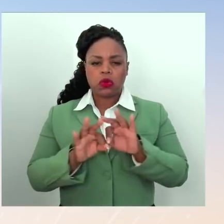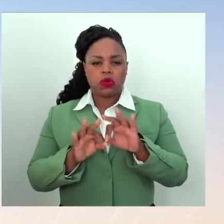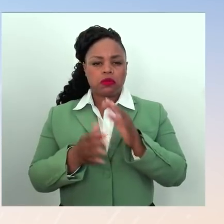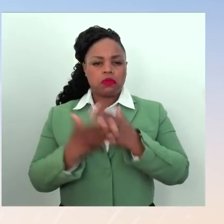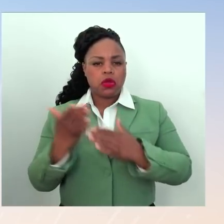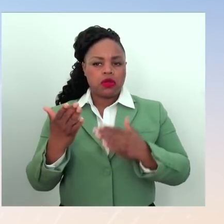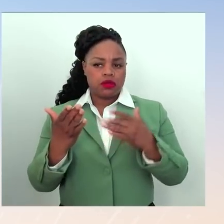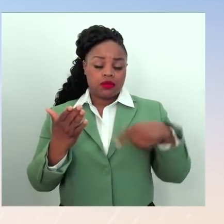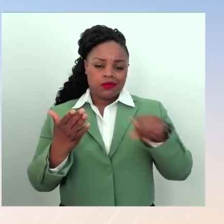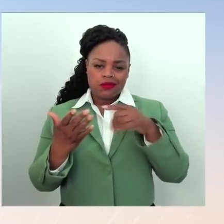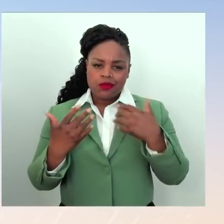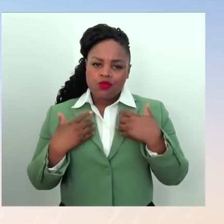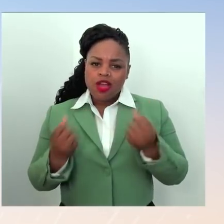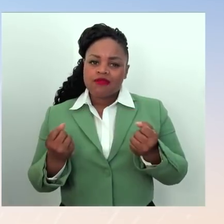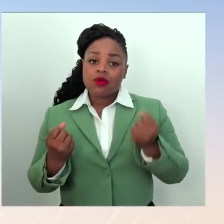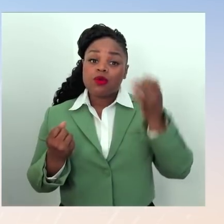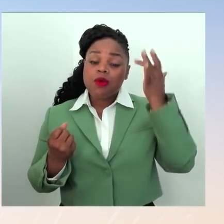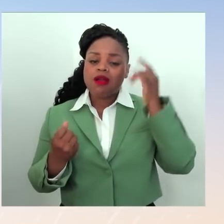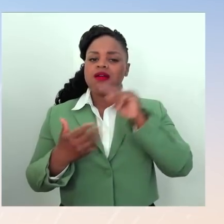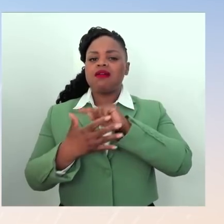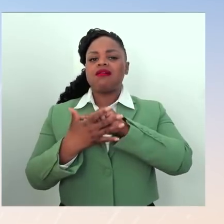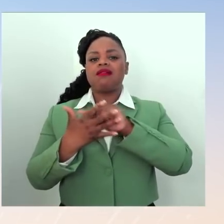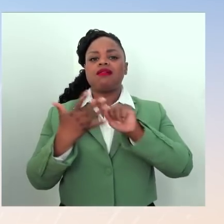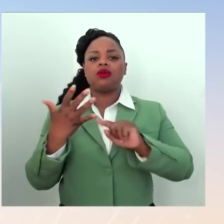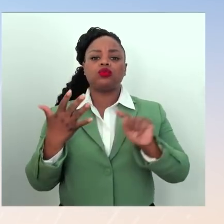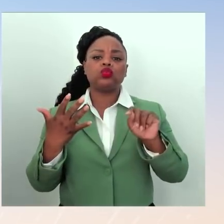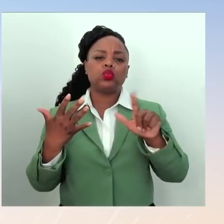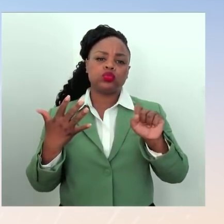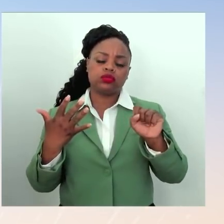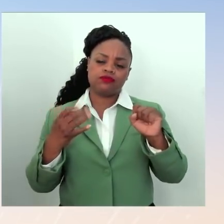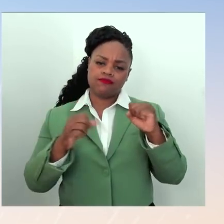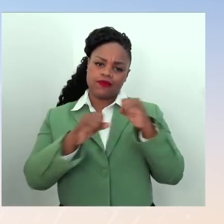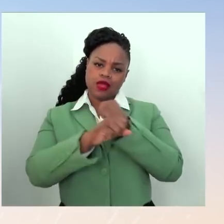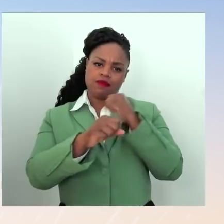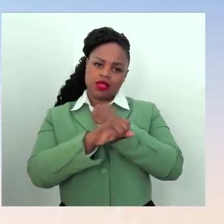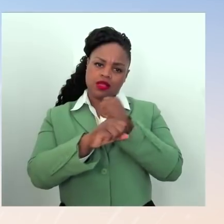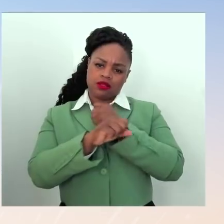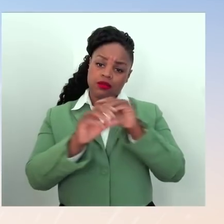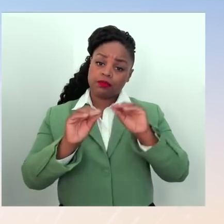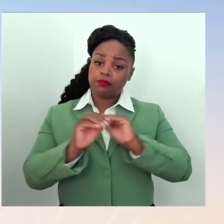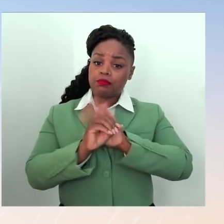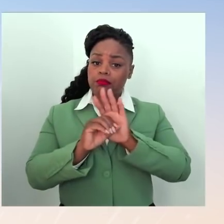and made long-term investments to revitalize the local economy in communities around the country.